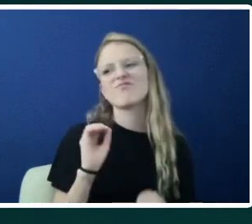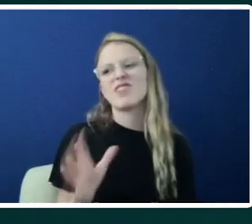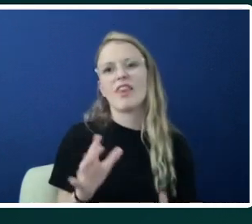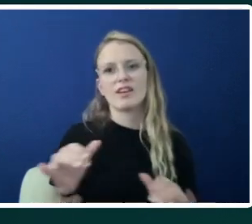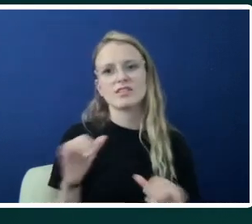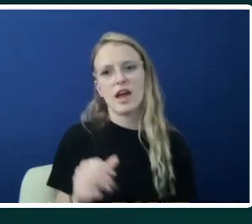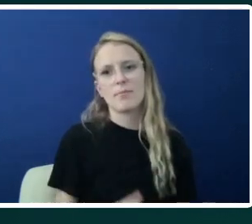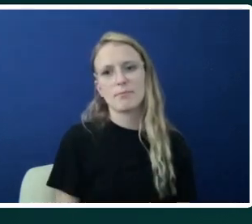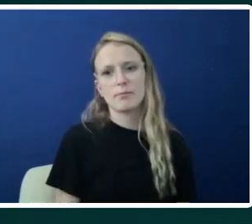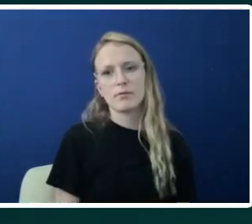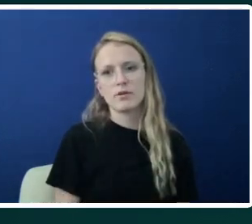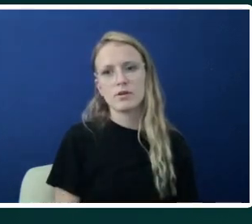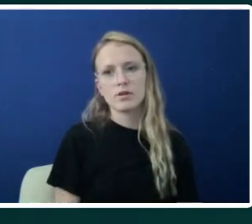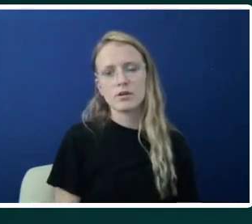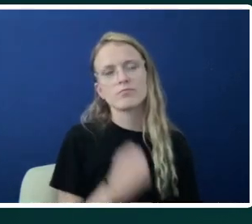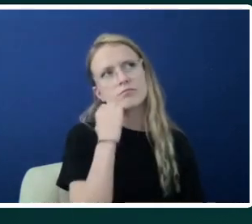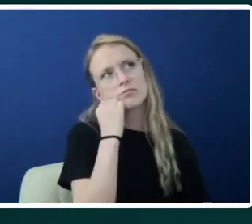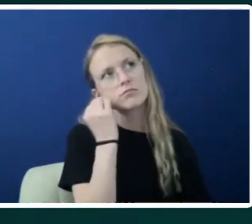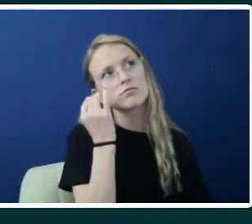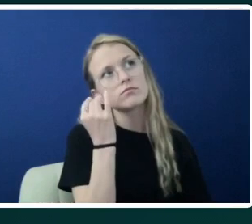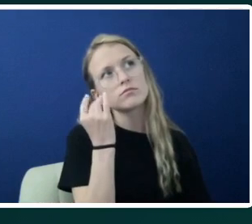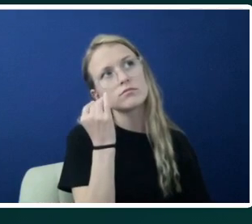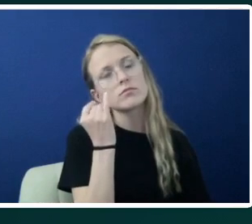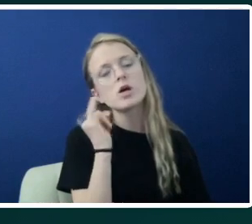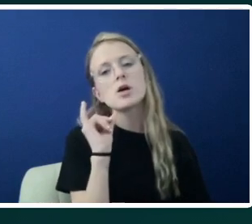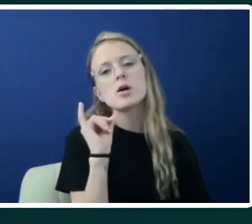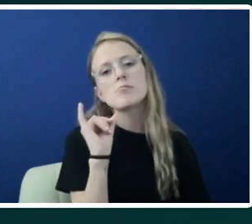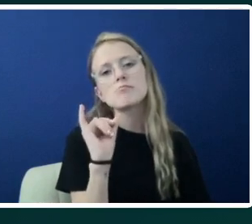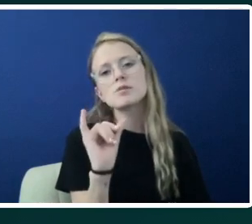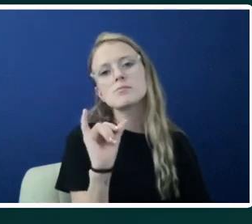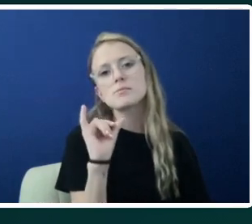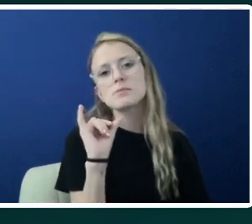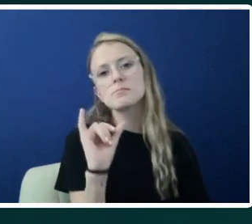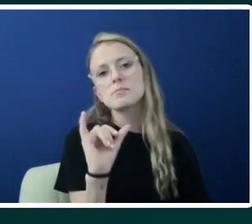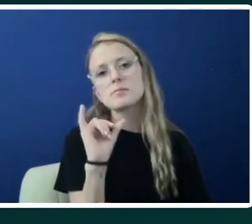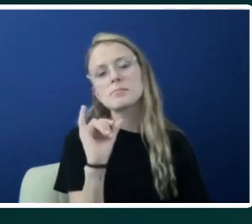have to think about it a little bit, you know. And then go and be like, well, you know, actually,